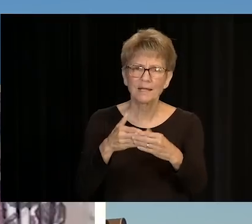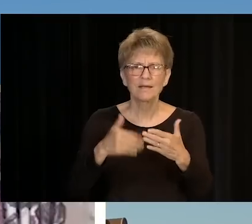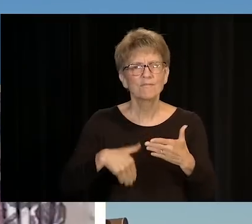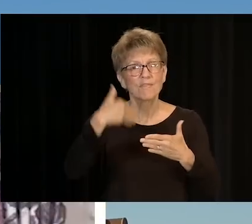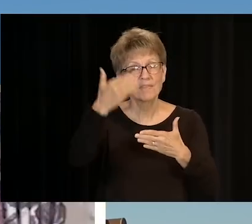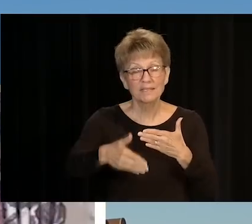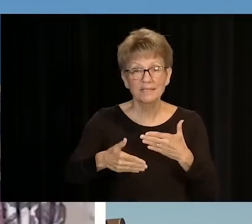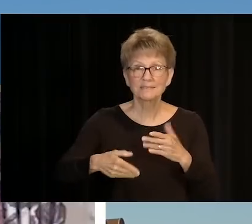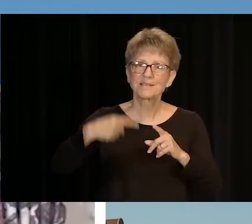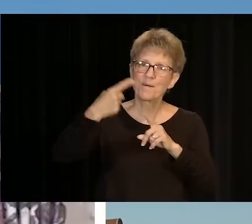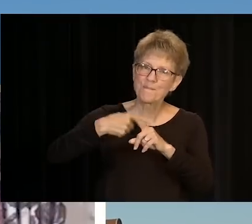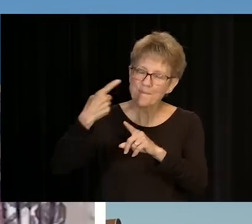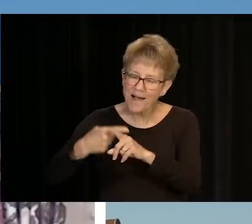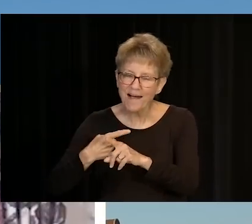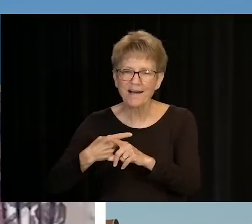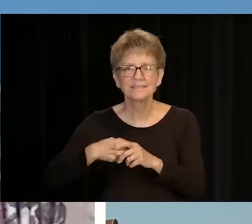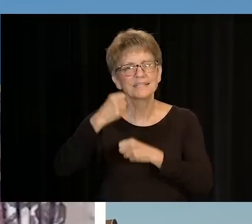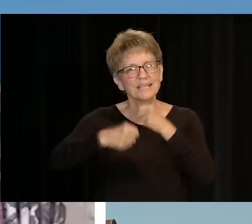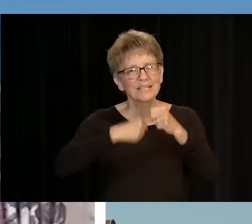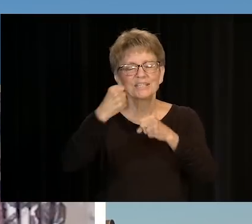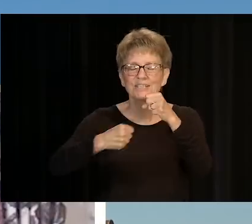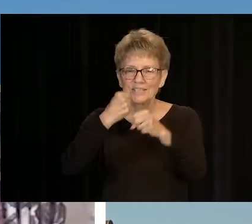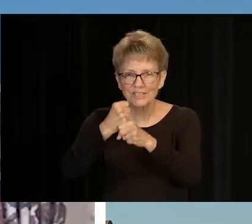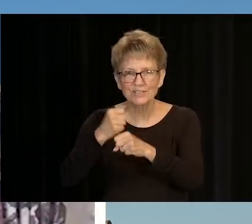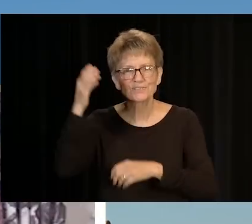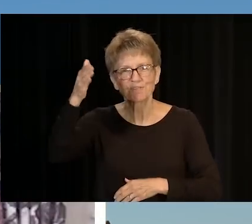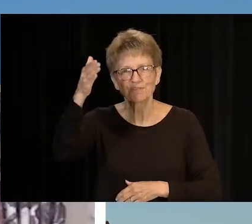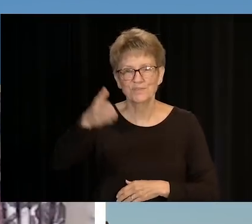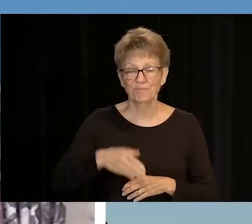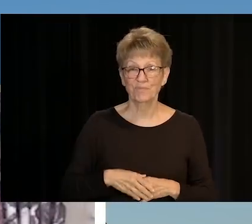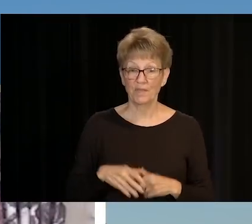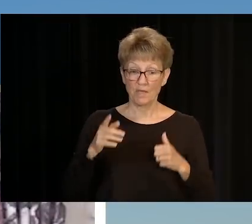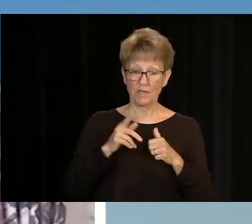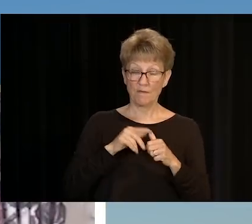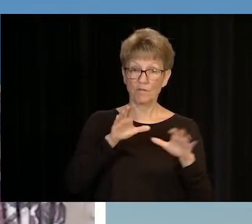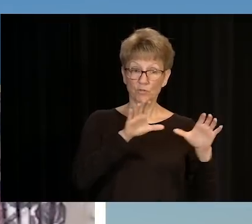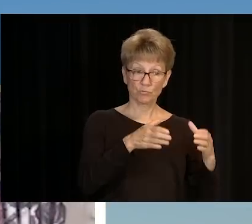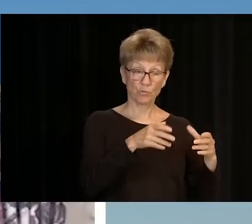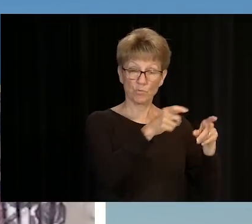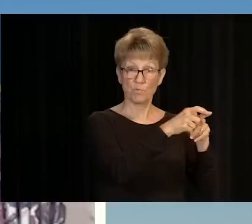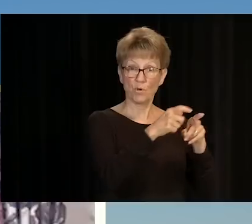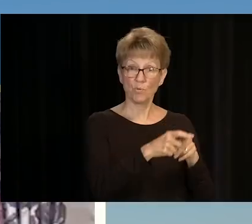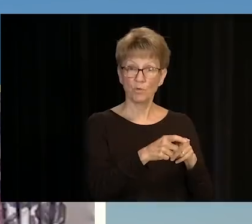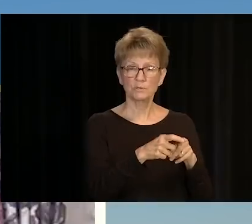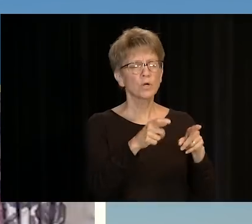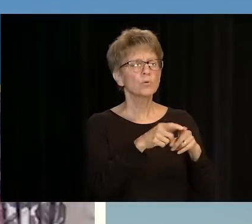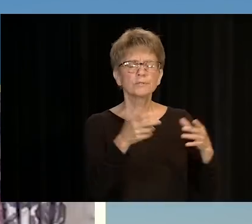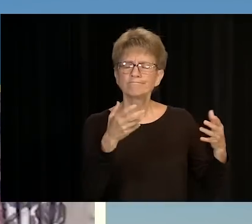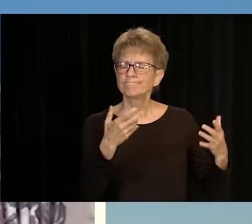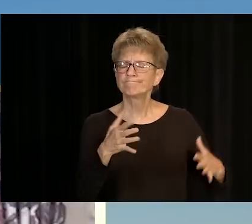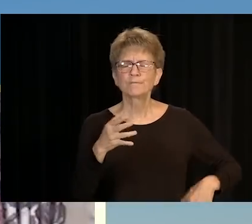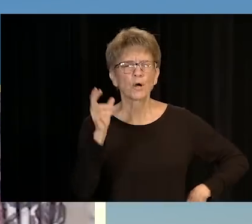AND MONTHS AND YEARS AHEAD. THE FIRST OF THESE SETS OF WORDS ARE WORDS THAT YOU'VE PERHAPS HEARD ALL YOUR LIFE,